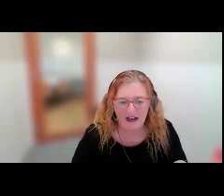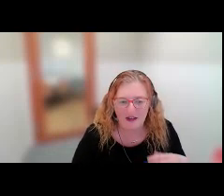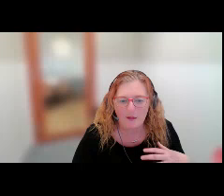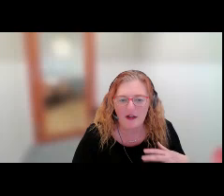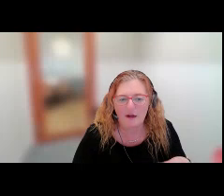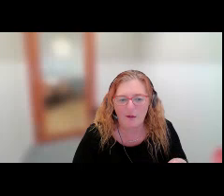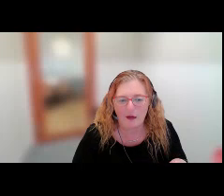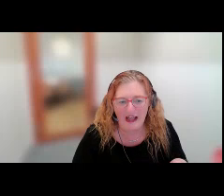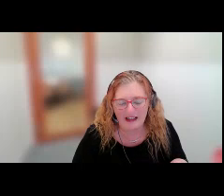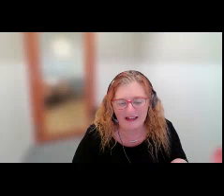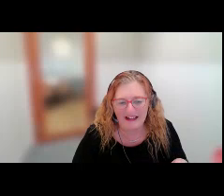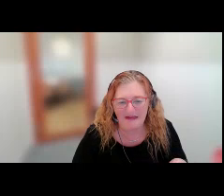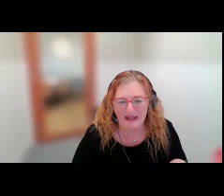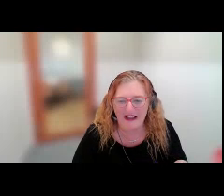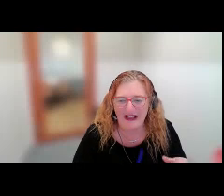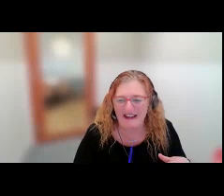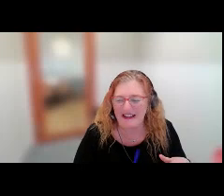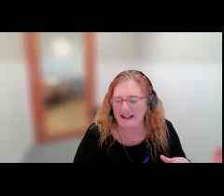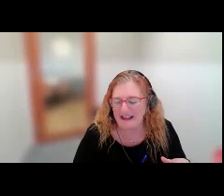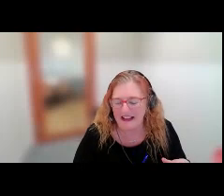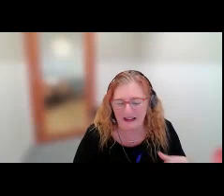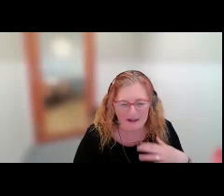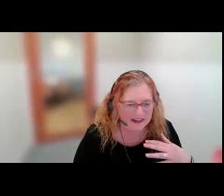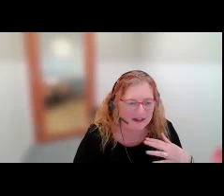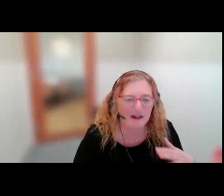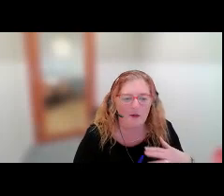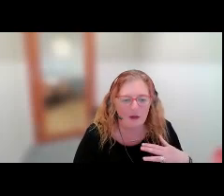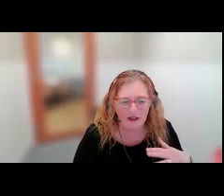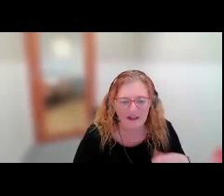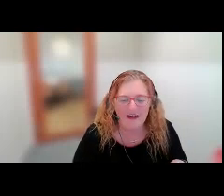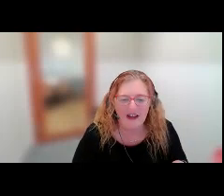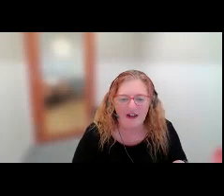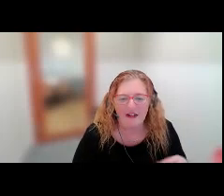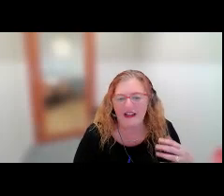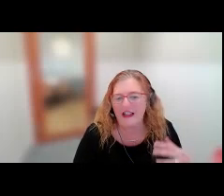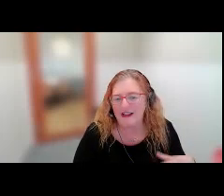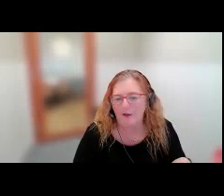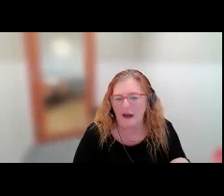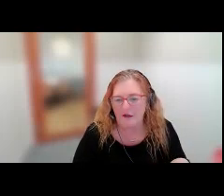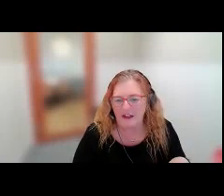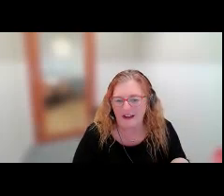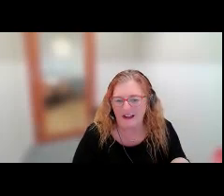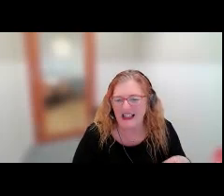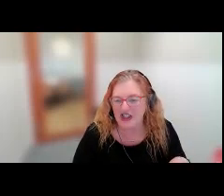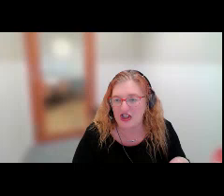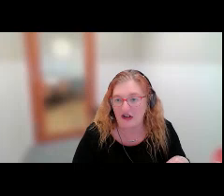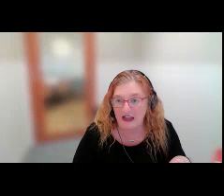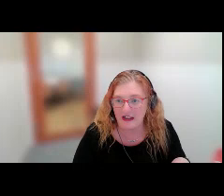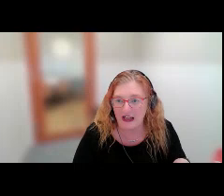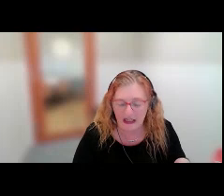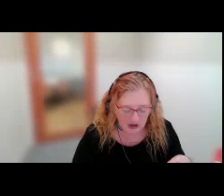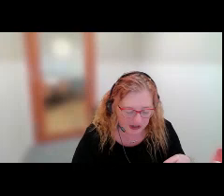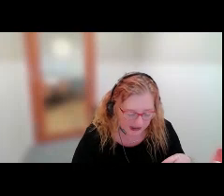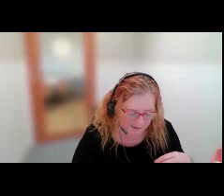I just wanted to flag in case anyone gets confused, you'll see this reference to the integrated aged care